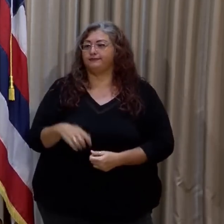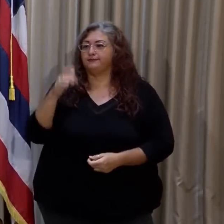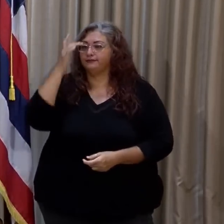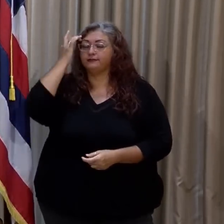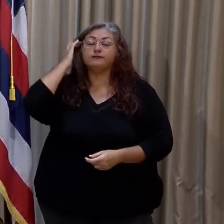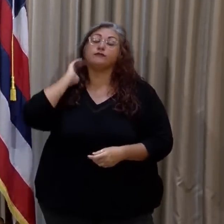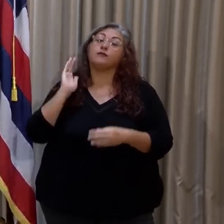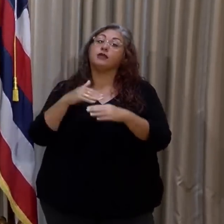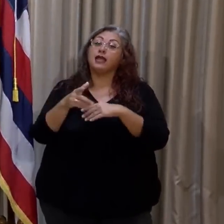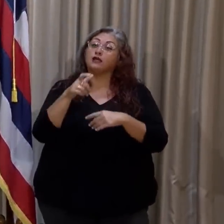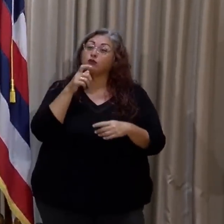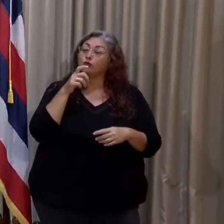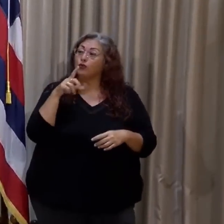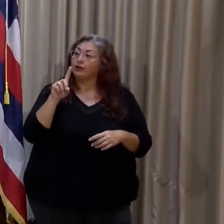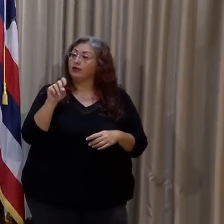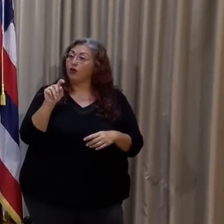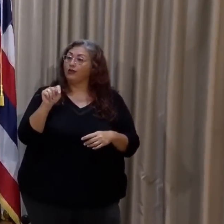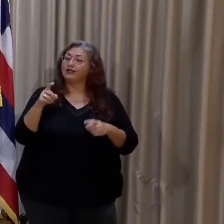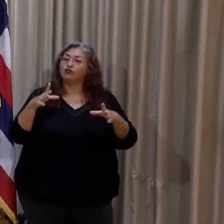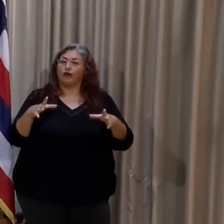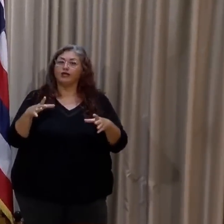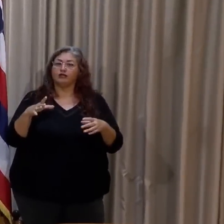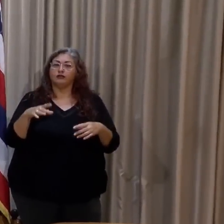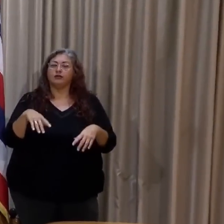AND EFFECTIVE AS POSSIBLE. THANK YOU VERY MUCH.